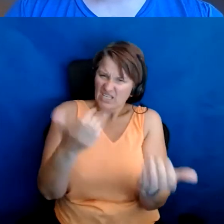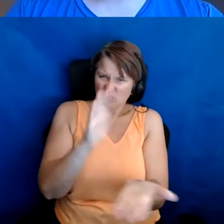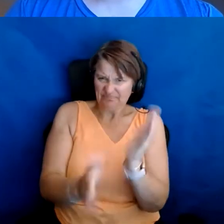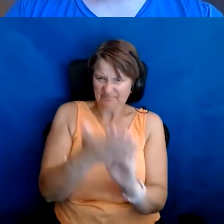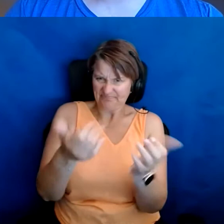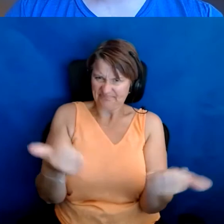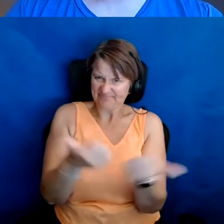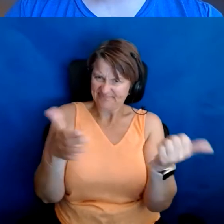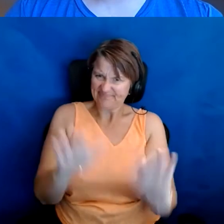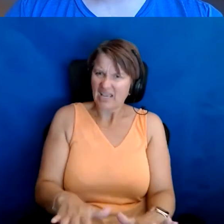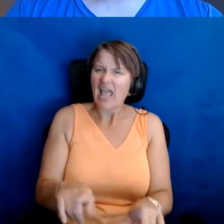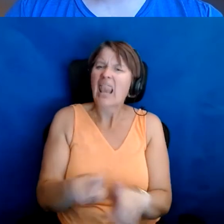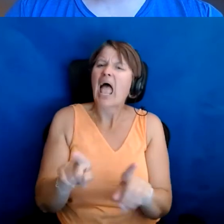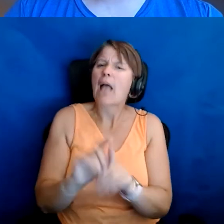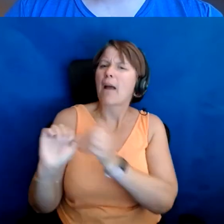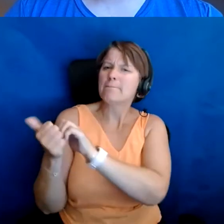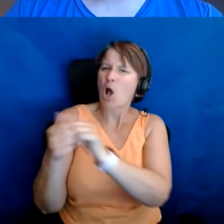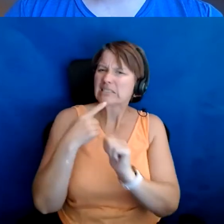like my partner says, then you're just maintaining something.